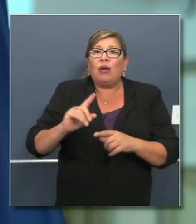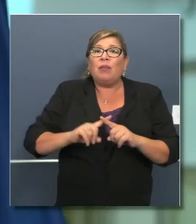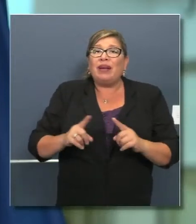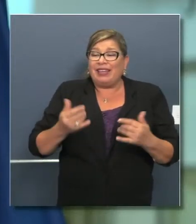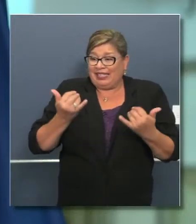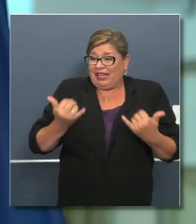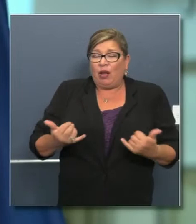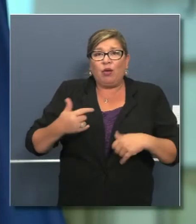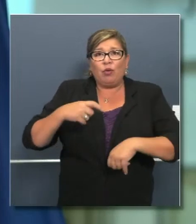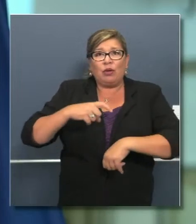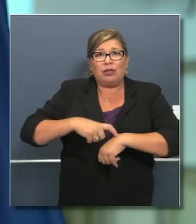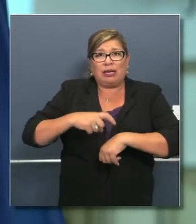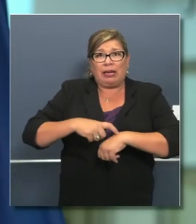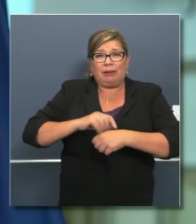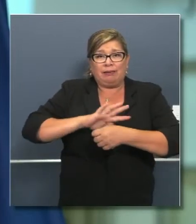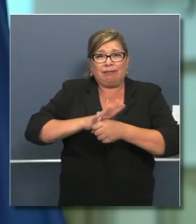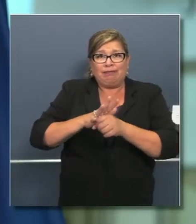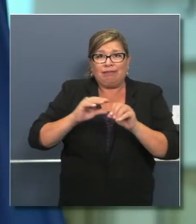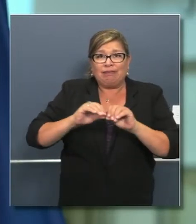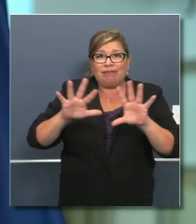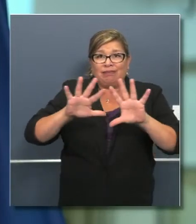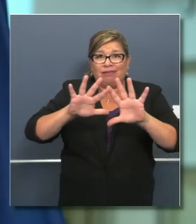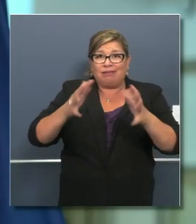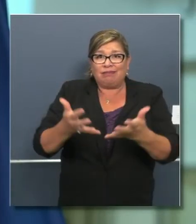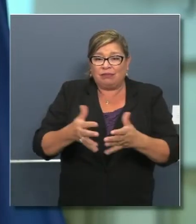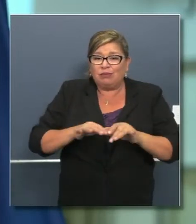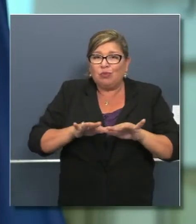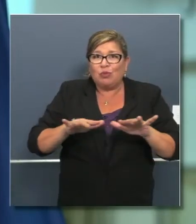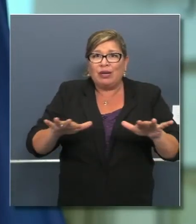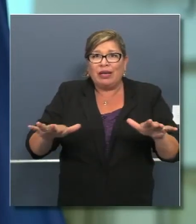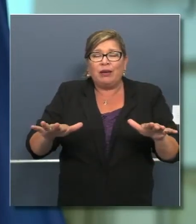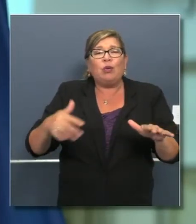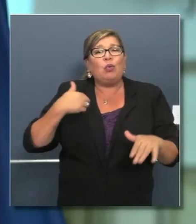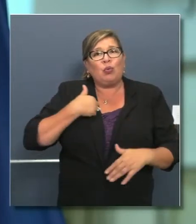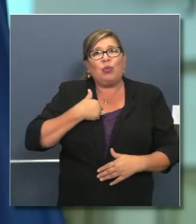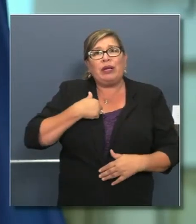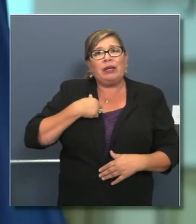where we have to demand more accountability and that's why we're attaching two and half billion